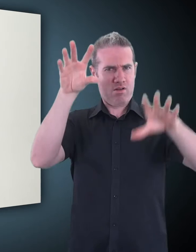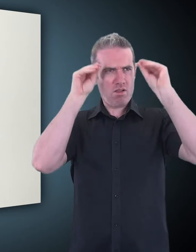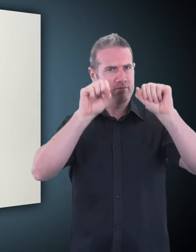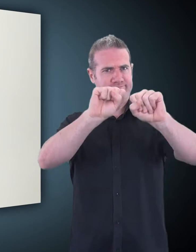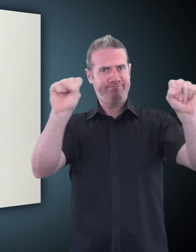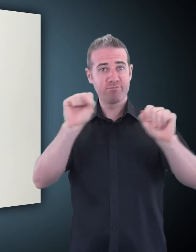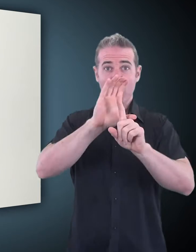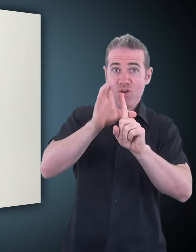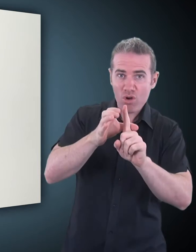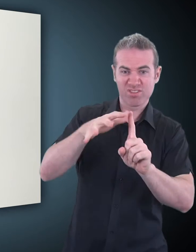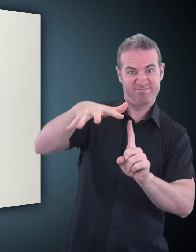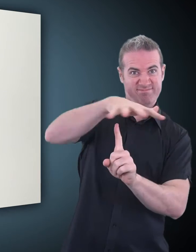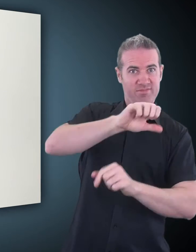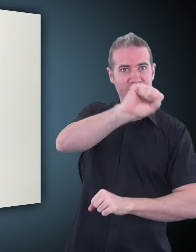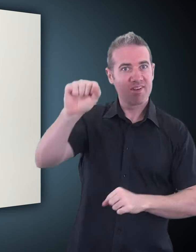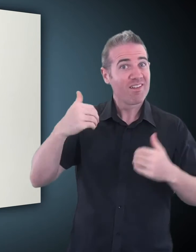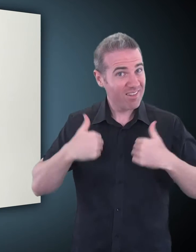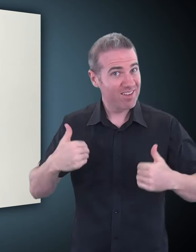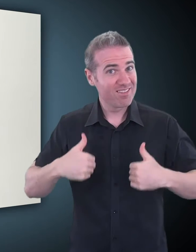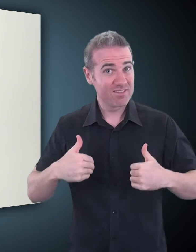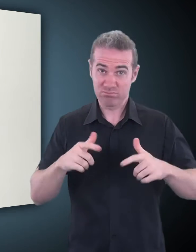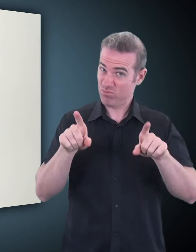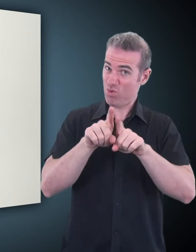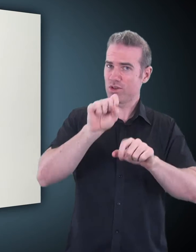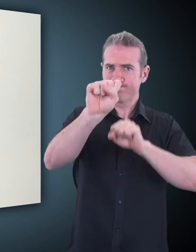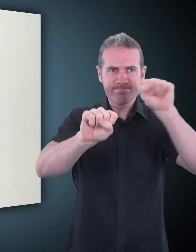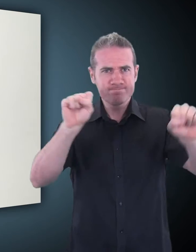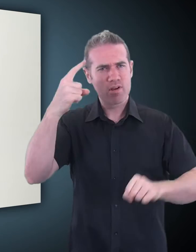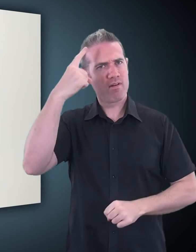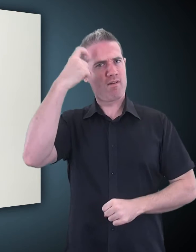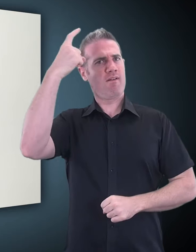can teach us; is about other people's cultures and the surroundings in which they live, as well as the